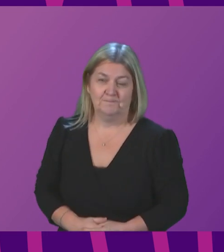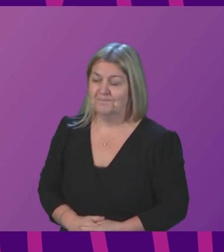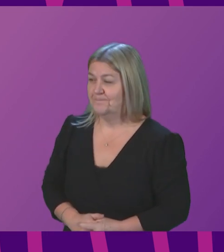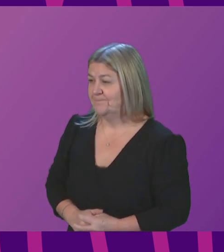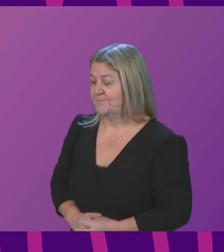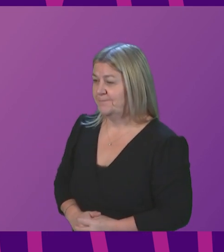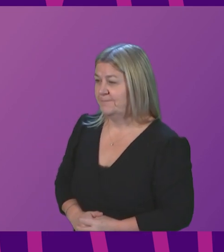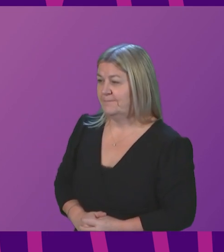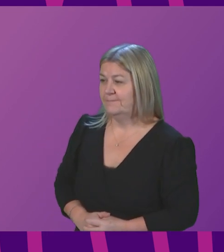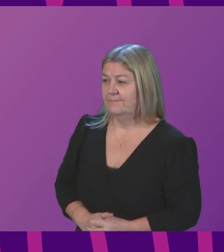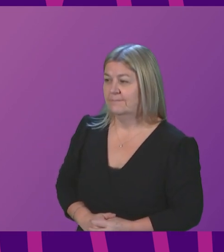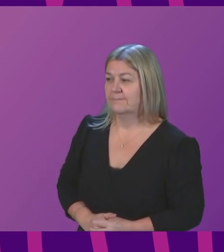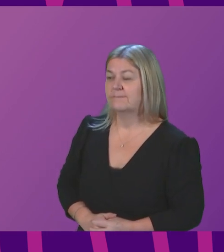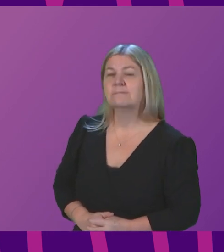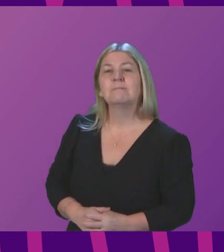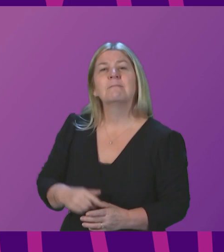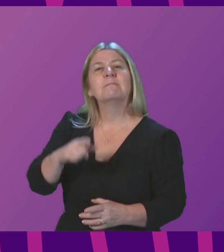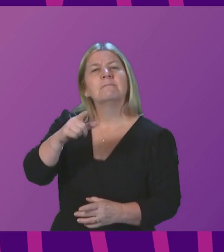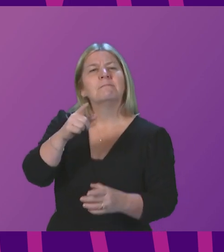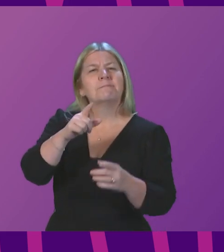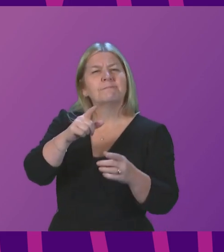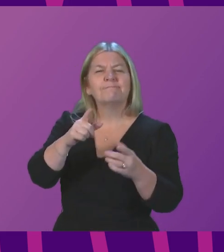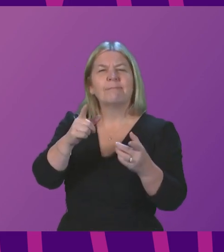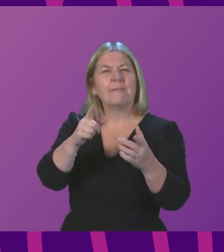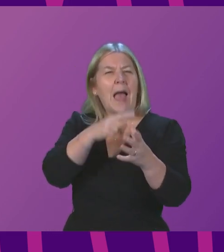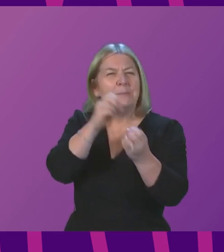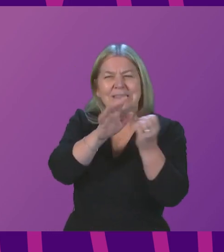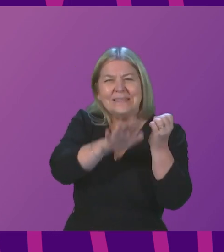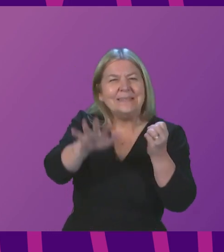The upgrade to Aberdeen’s Haudagain roundabout—one of Europe’s worst—has had its completion